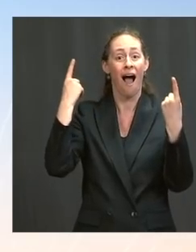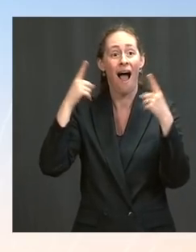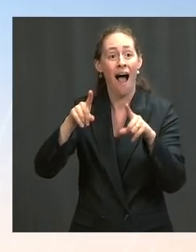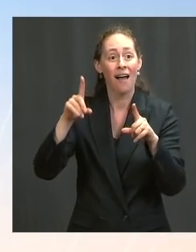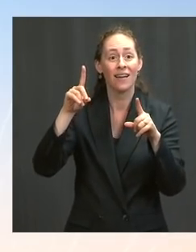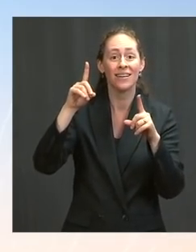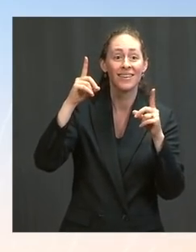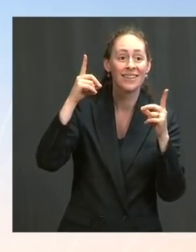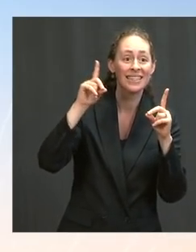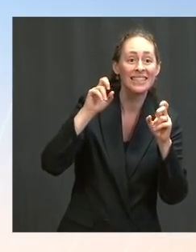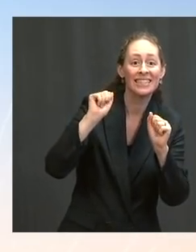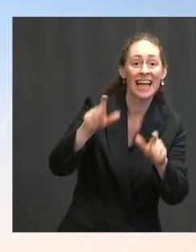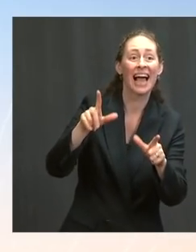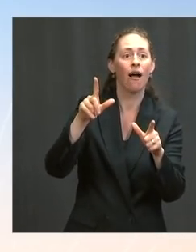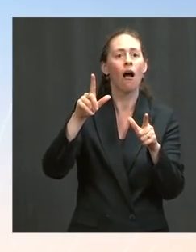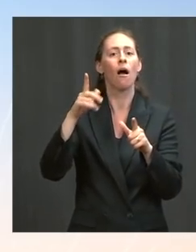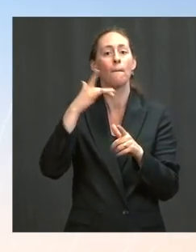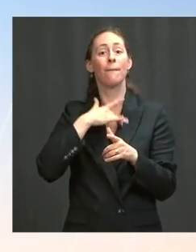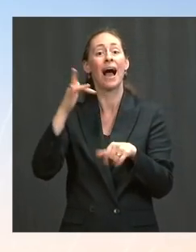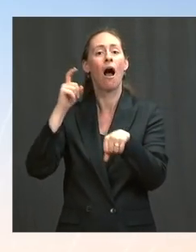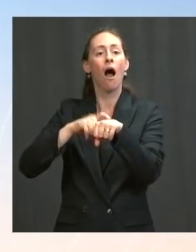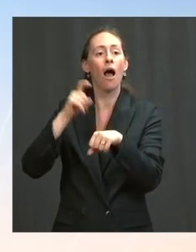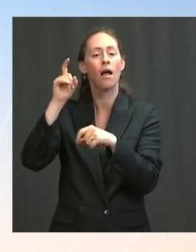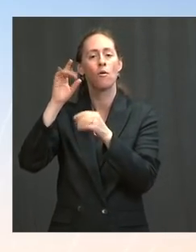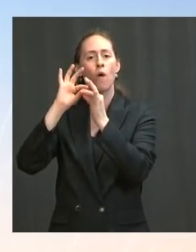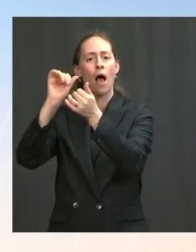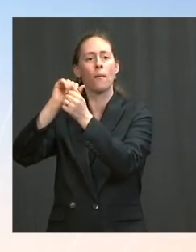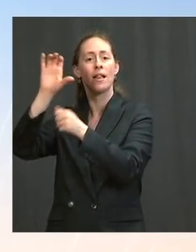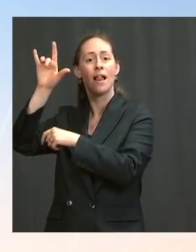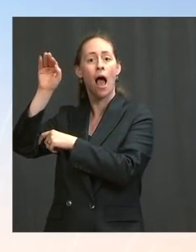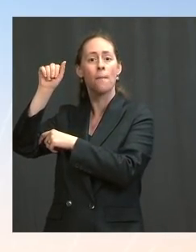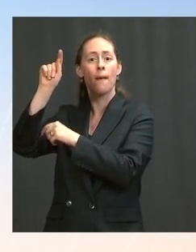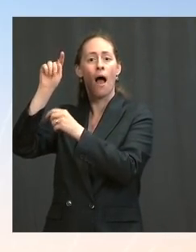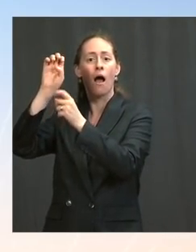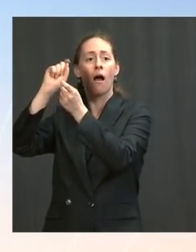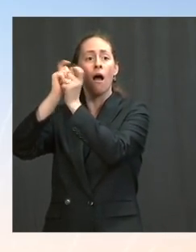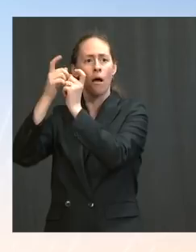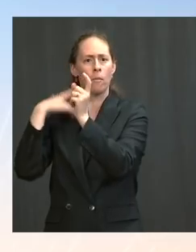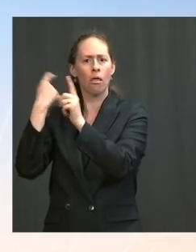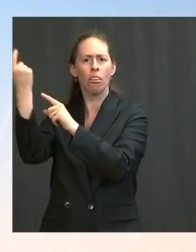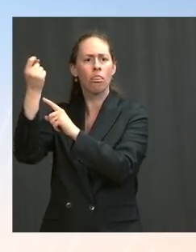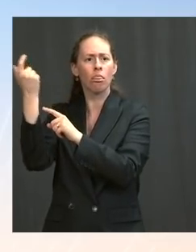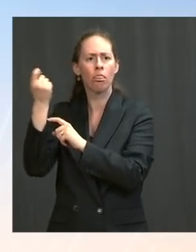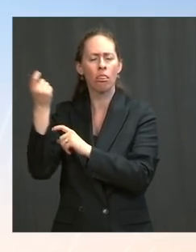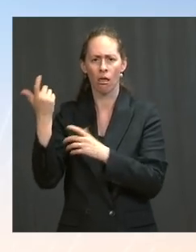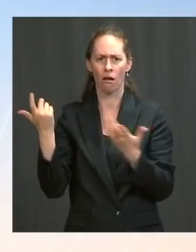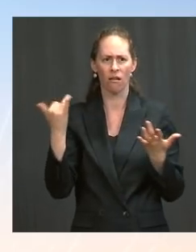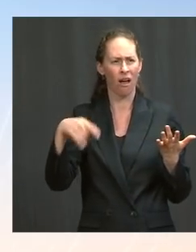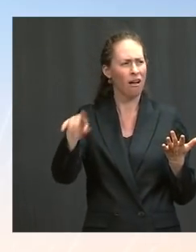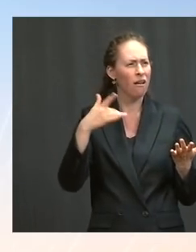What is your message to climate activists who feel like, "Wait a second, we thought that President Biden was going to be the most aggressive